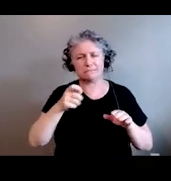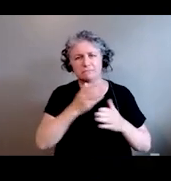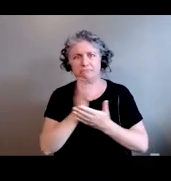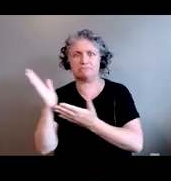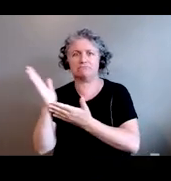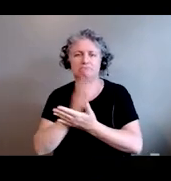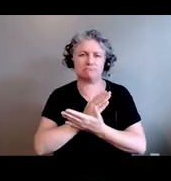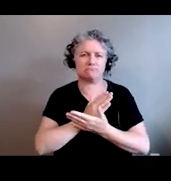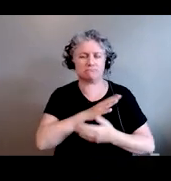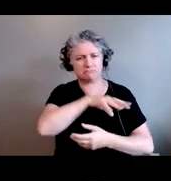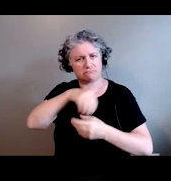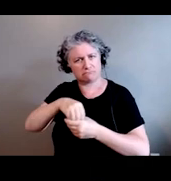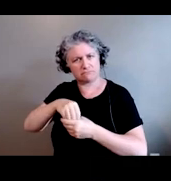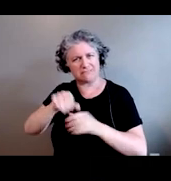taking into account access.